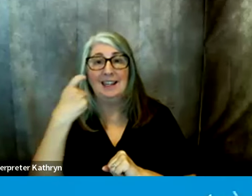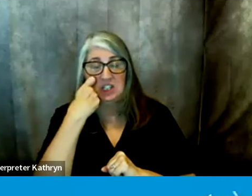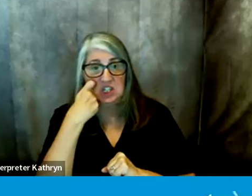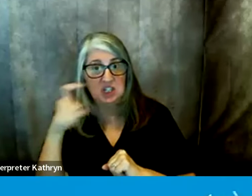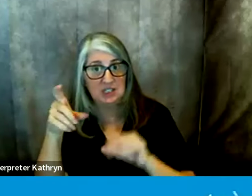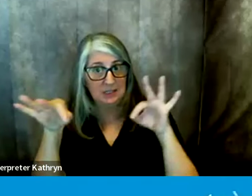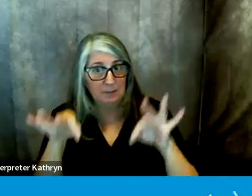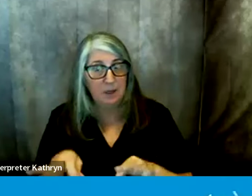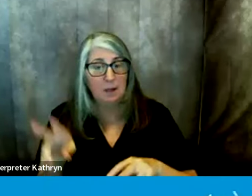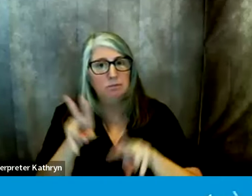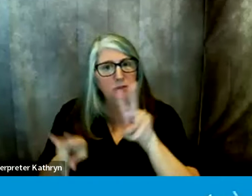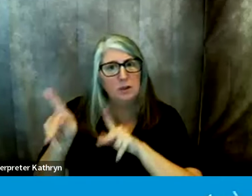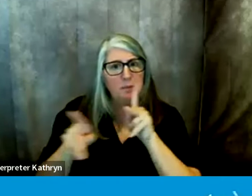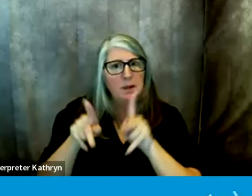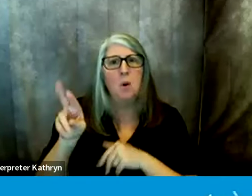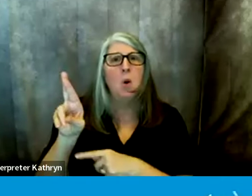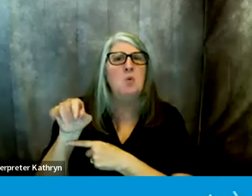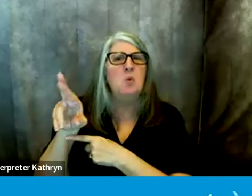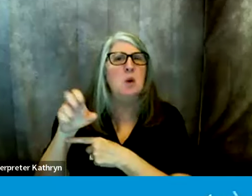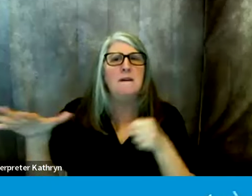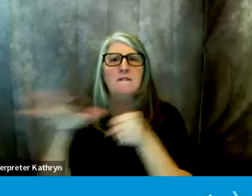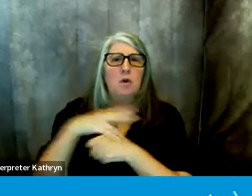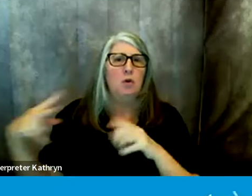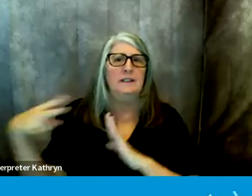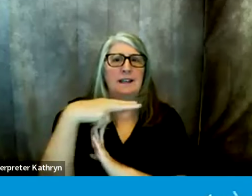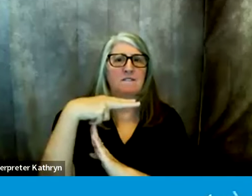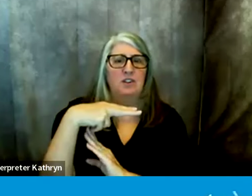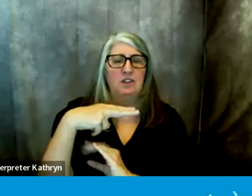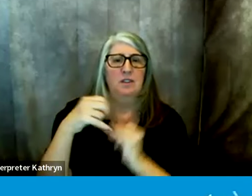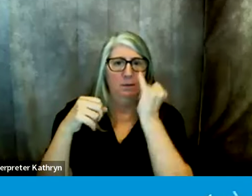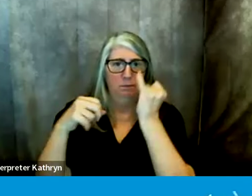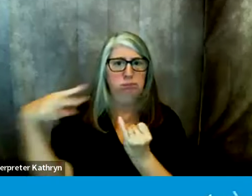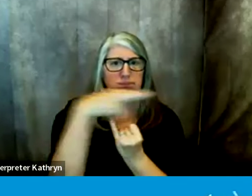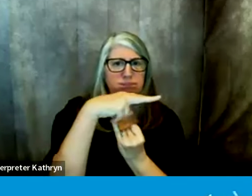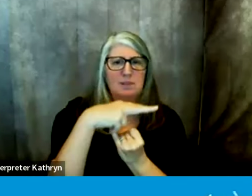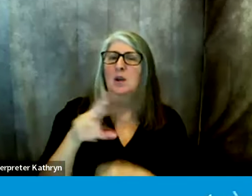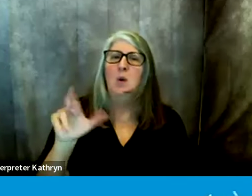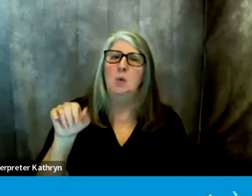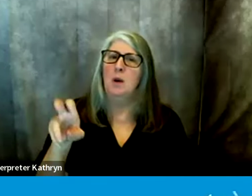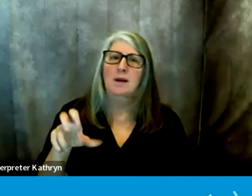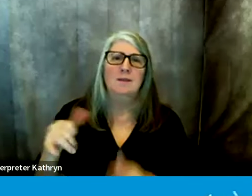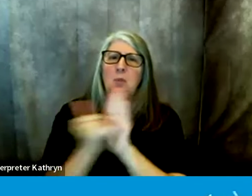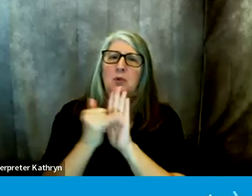it very rarely is completely severed. It's almost impossible to completely sever the spinal cord